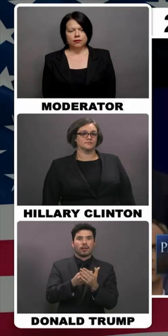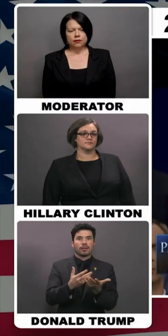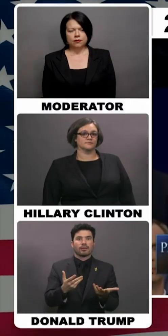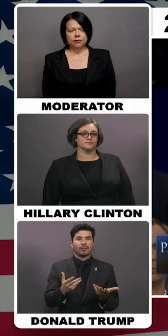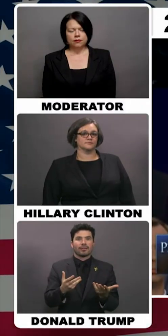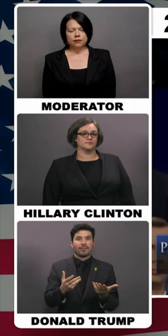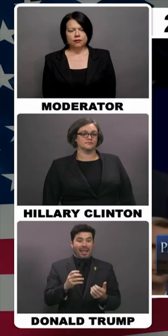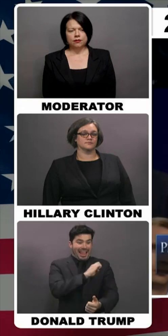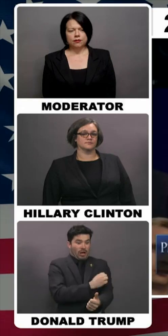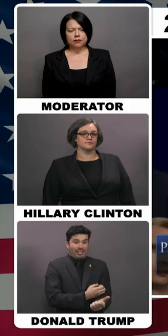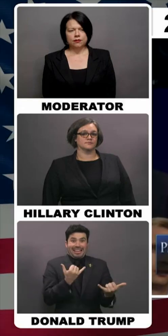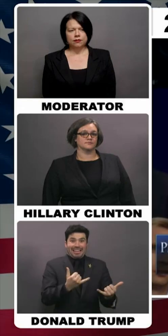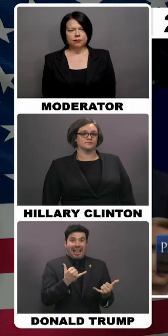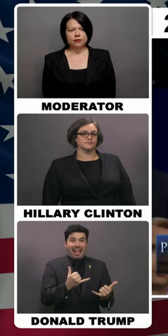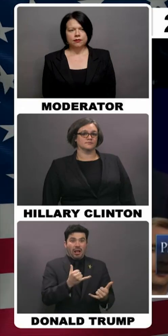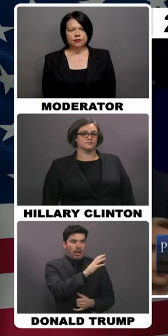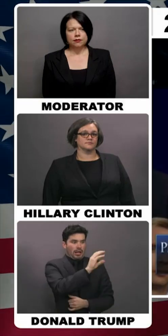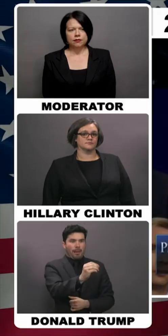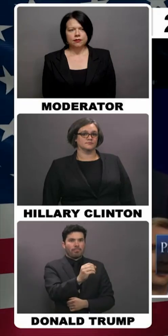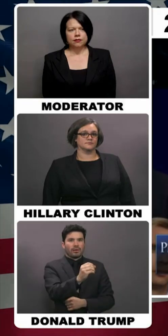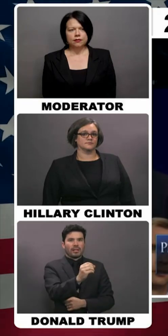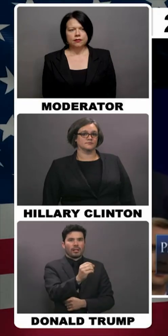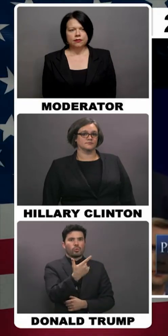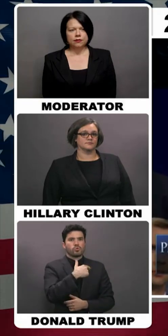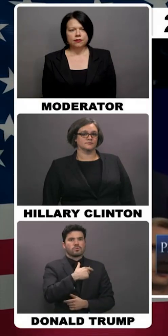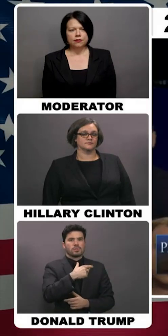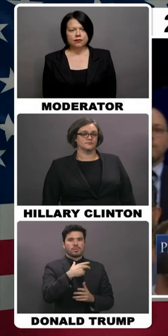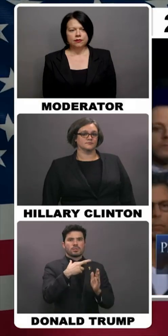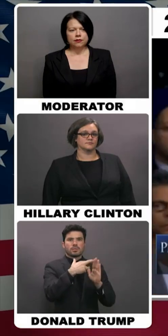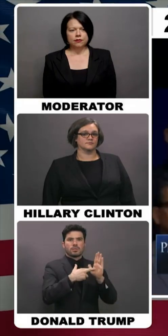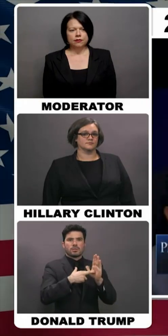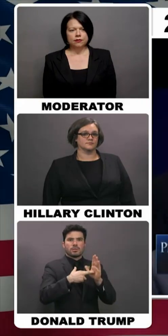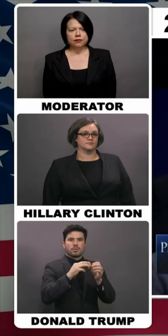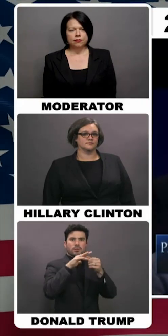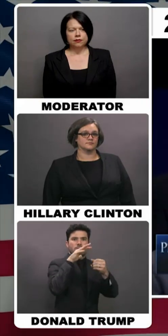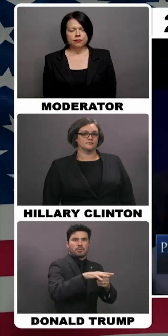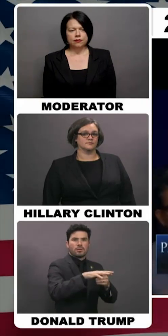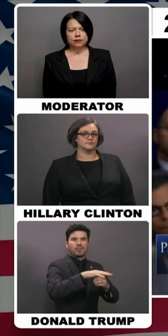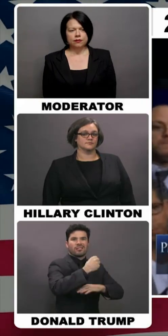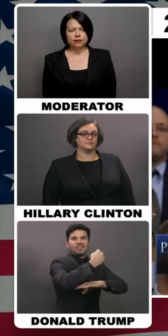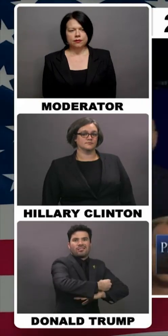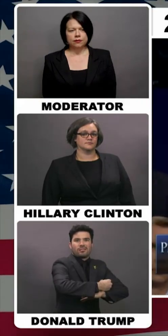We have to bring back our workers. You take a look at what's happening to steel and the cost of steel